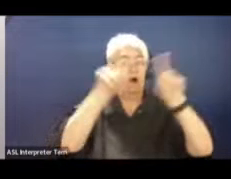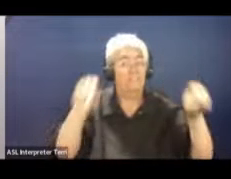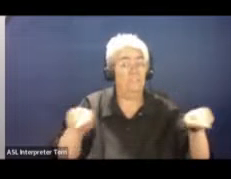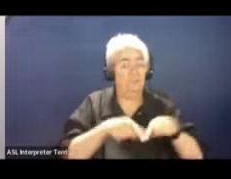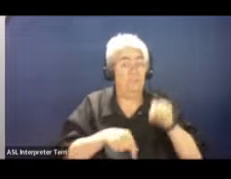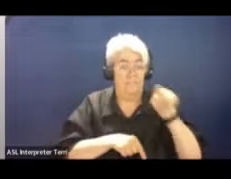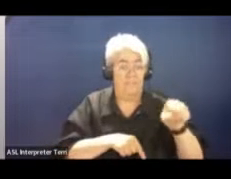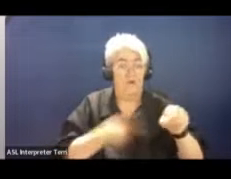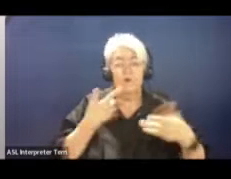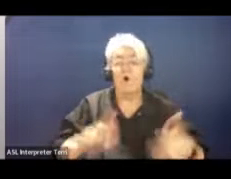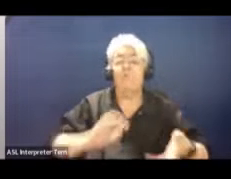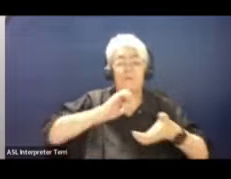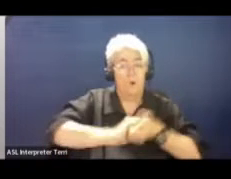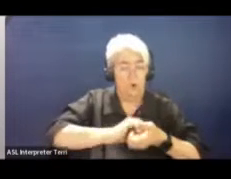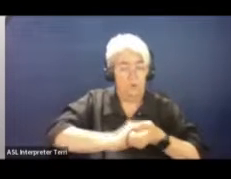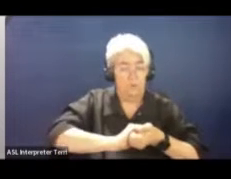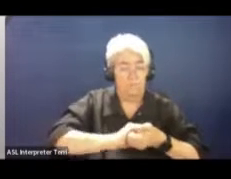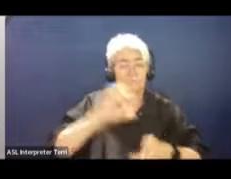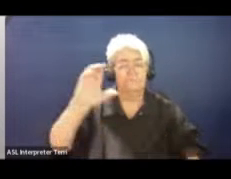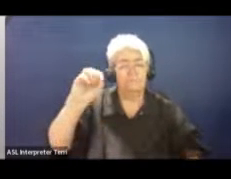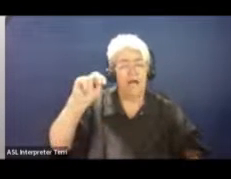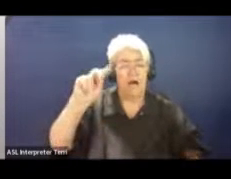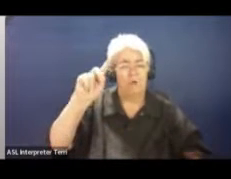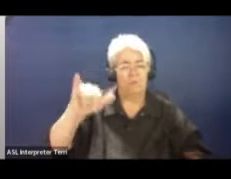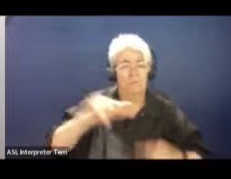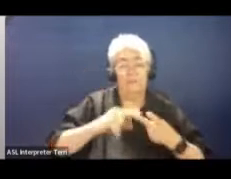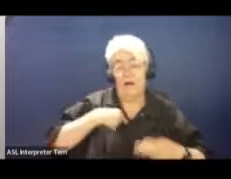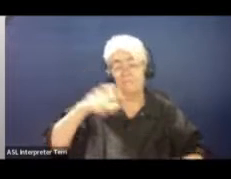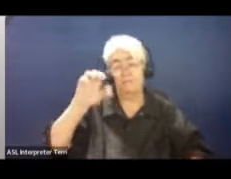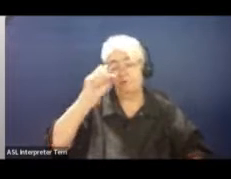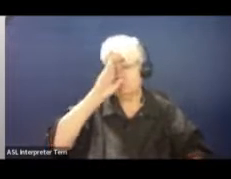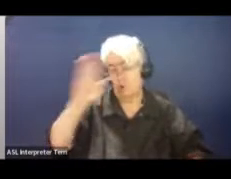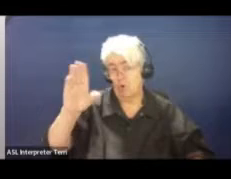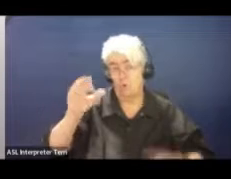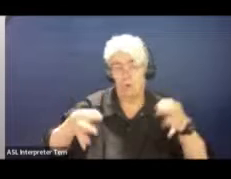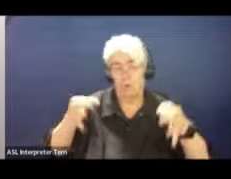on the county level, their Sobriety Court, so clients going through this court are in their